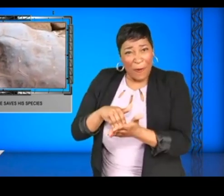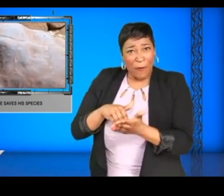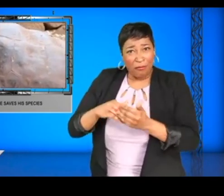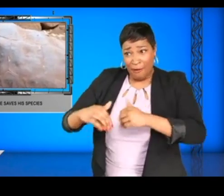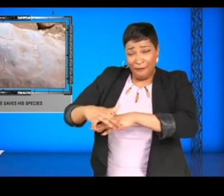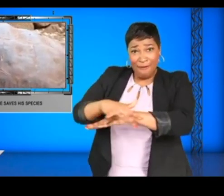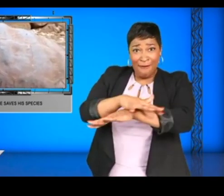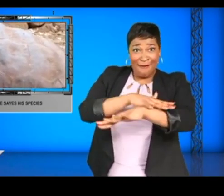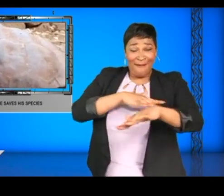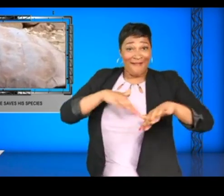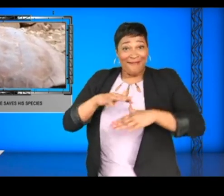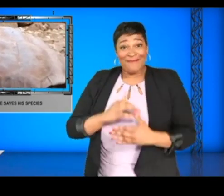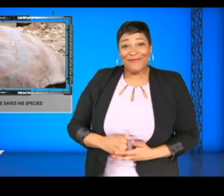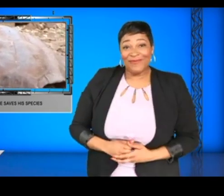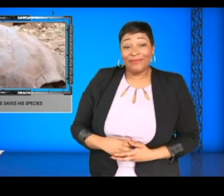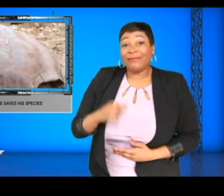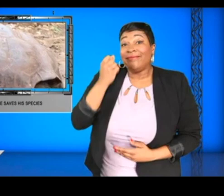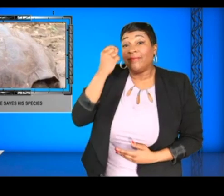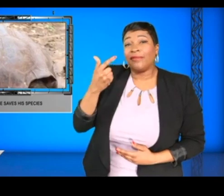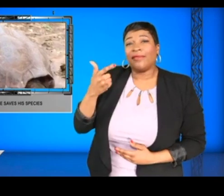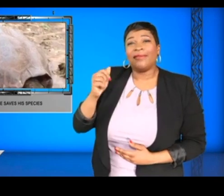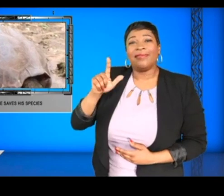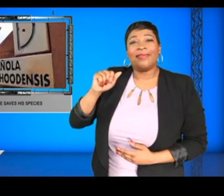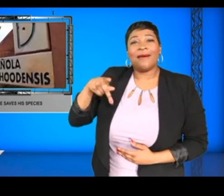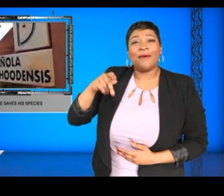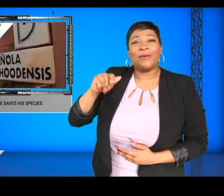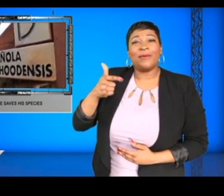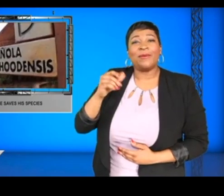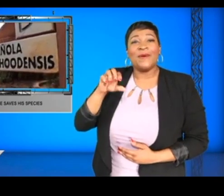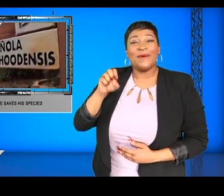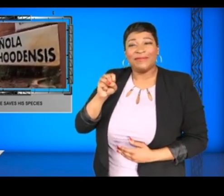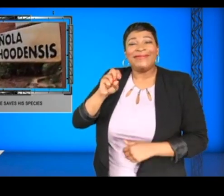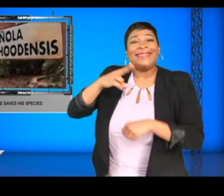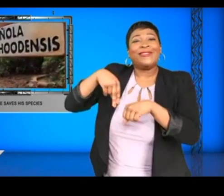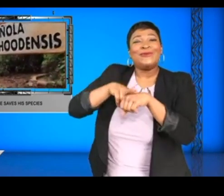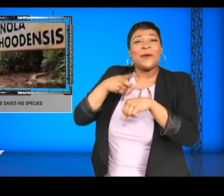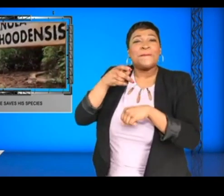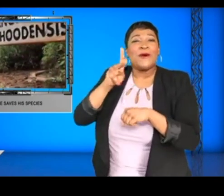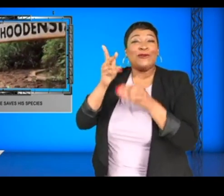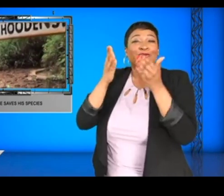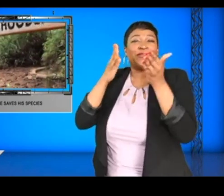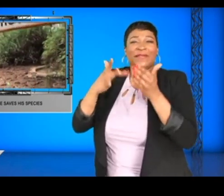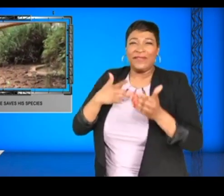Diego and the other male tortoises in the breeding program helped boost the population to more than 2,000.